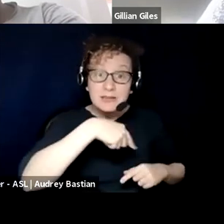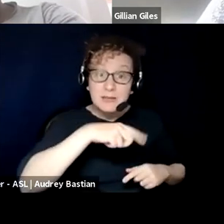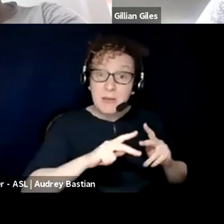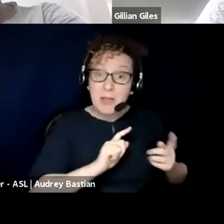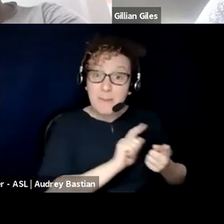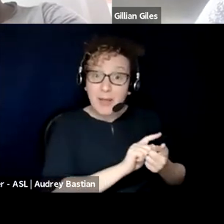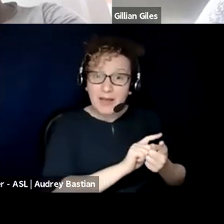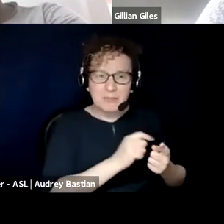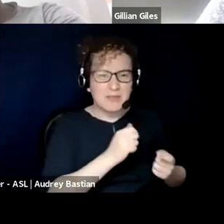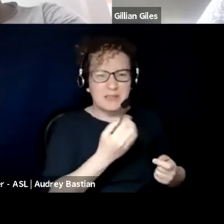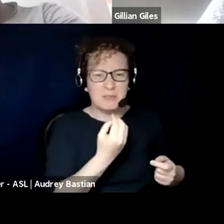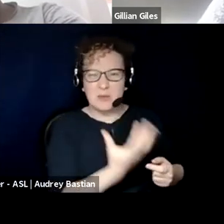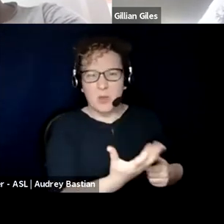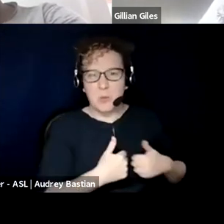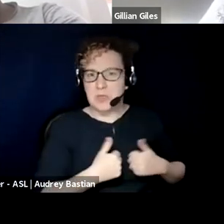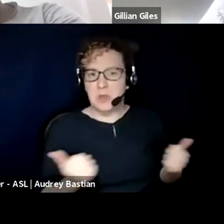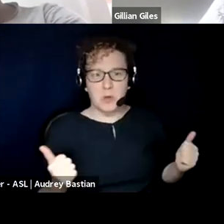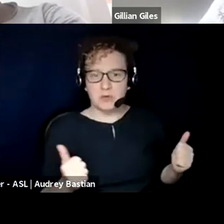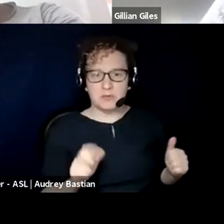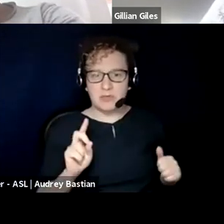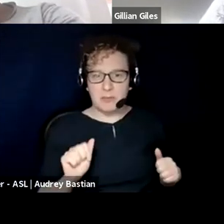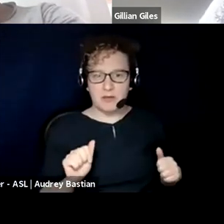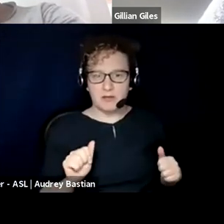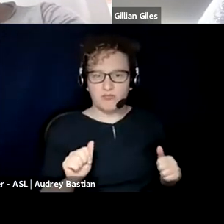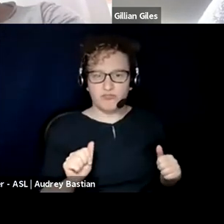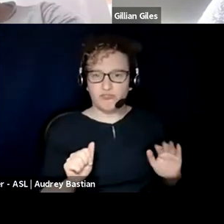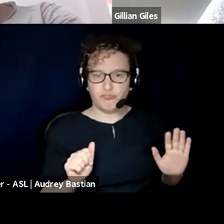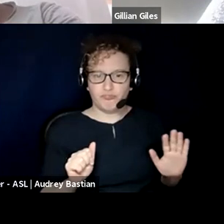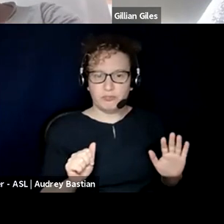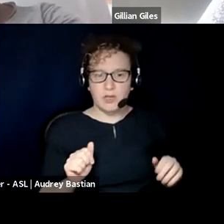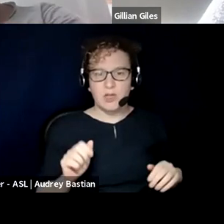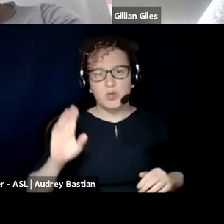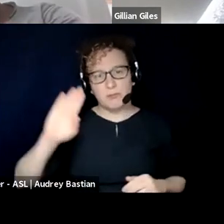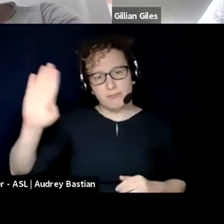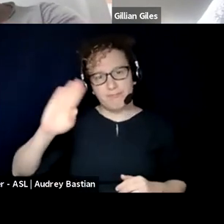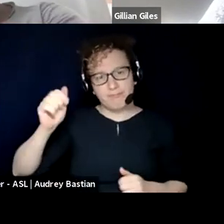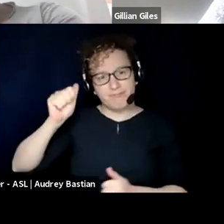on the study abroad program. It was really something that was like exclusively communicated to